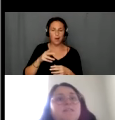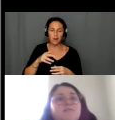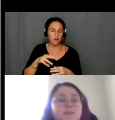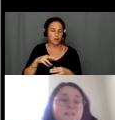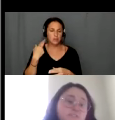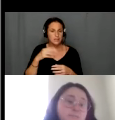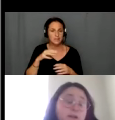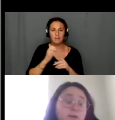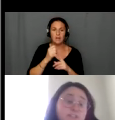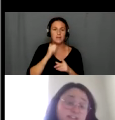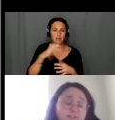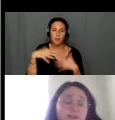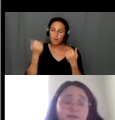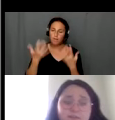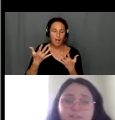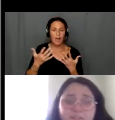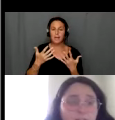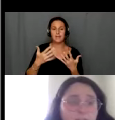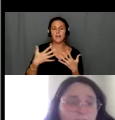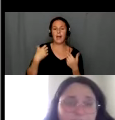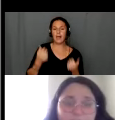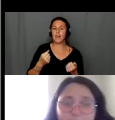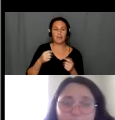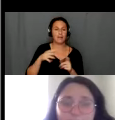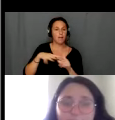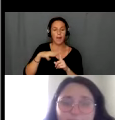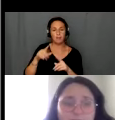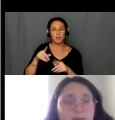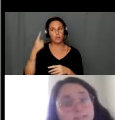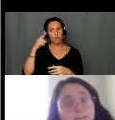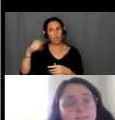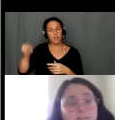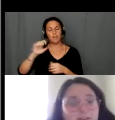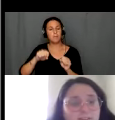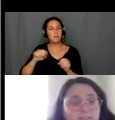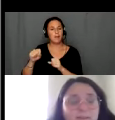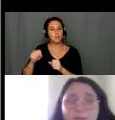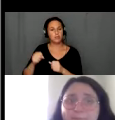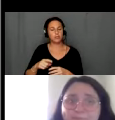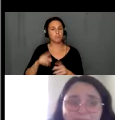for workers to prioritize their health. and so i'm gonna go ahead and pass it on to Kris.